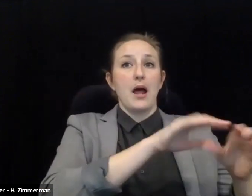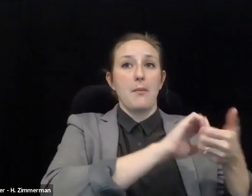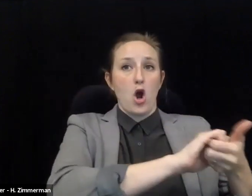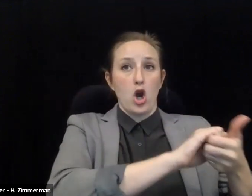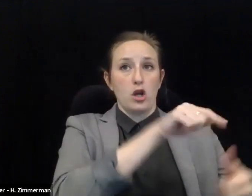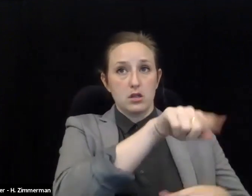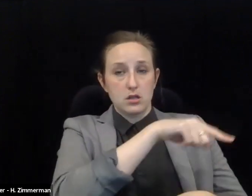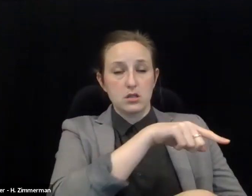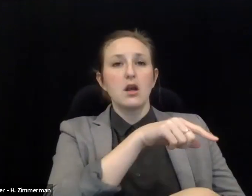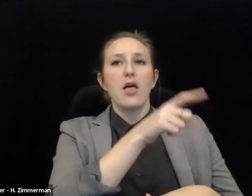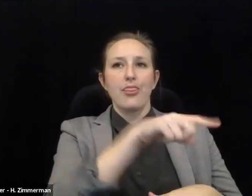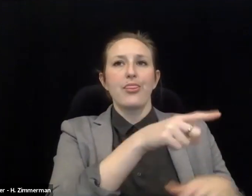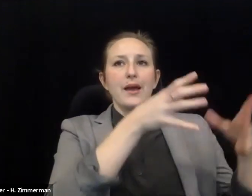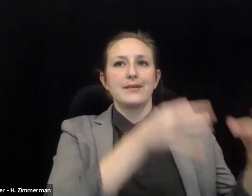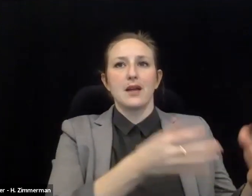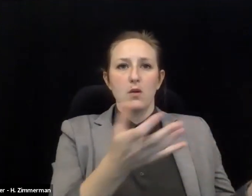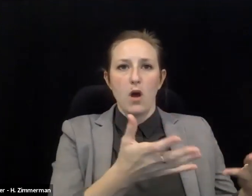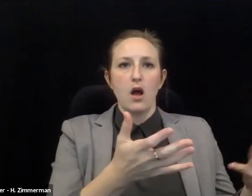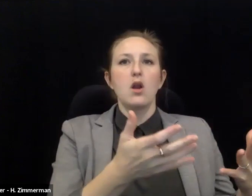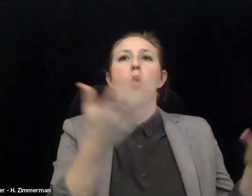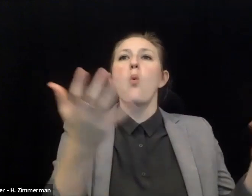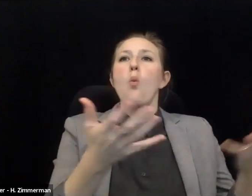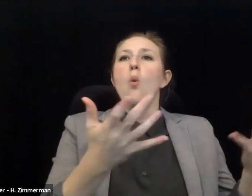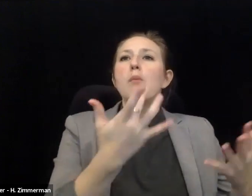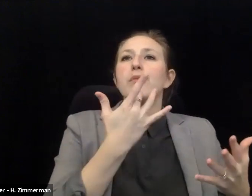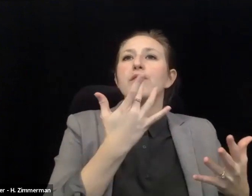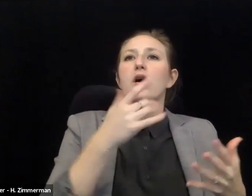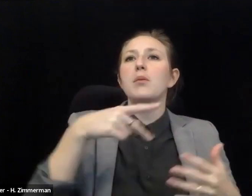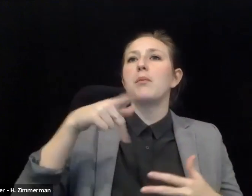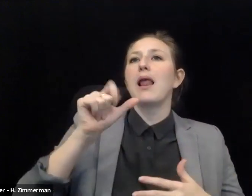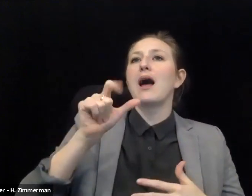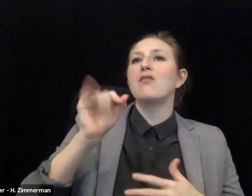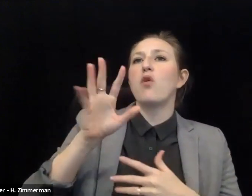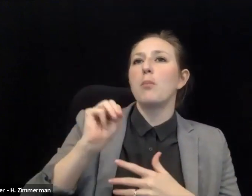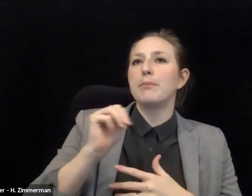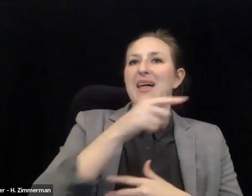able to decide on which platform they wanted to use. So we left it up to them to decide.